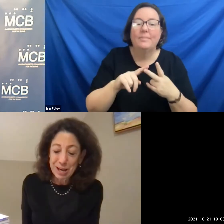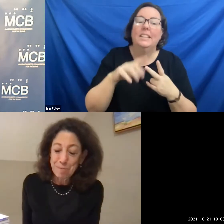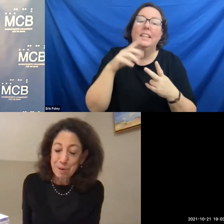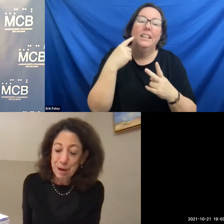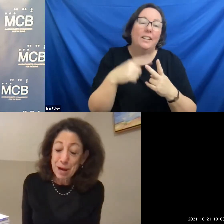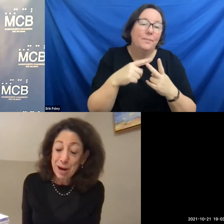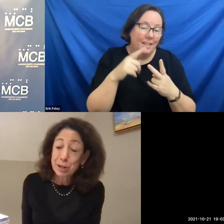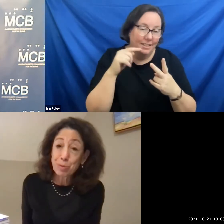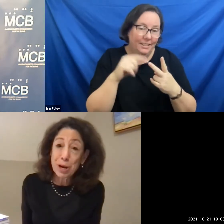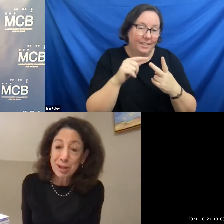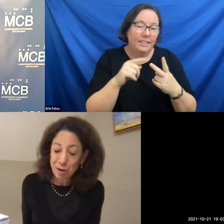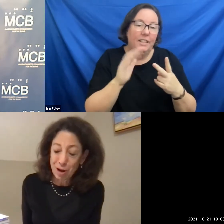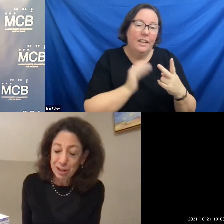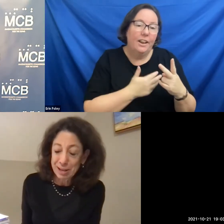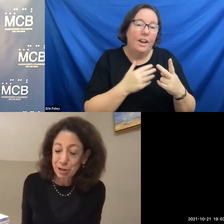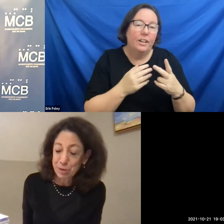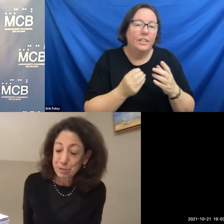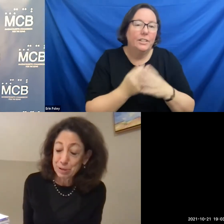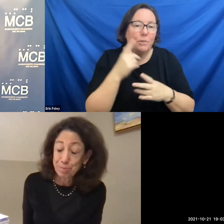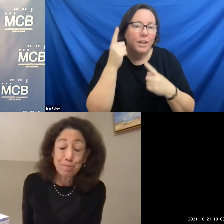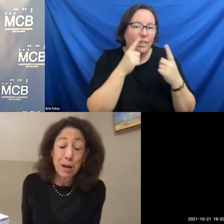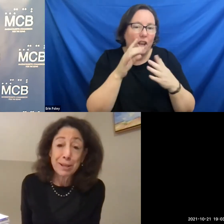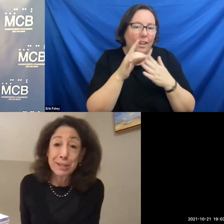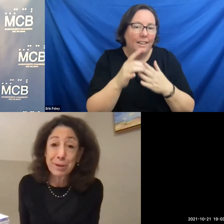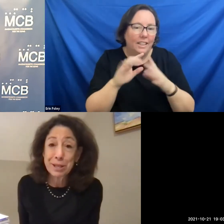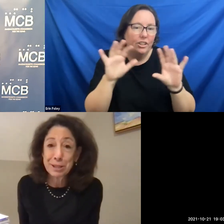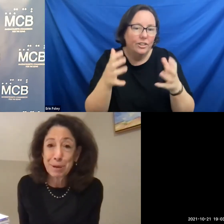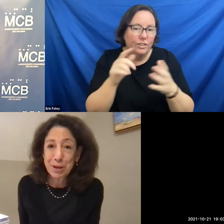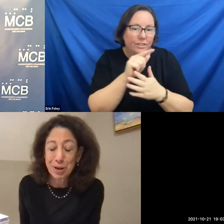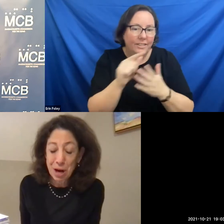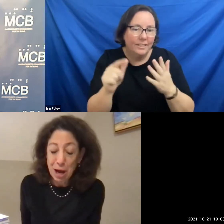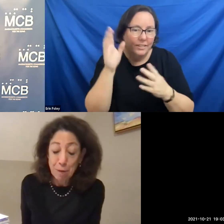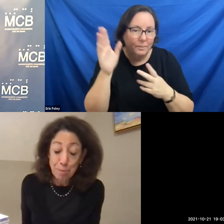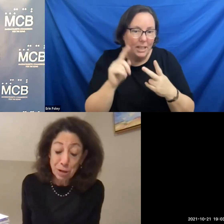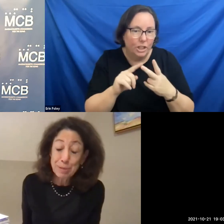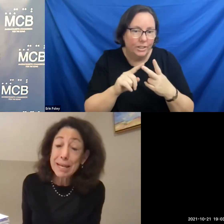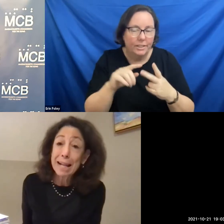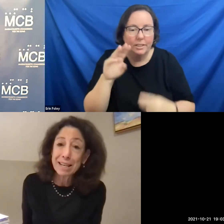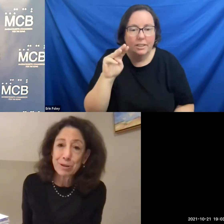we're also joined tonight by our spring Thought Leadership Series speaker Marsha Medalie,